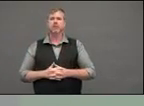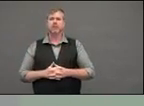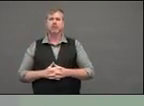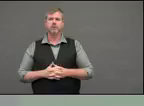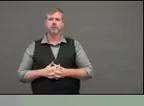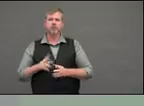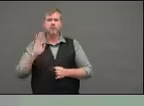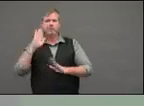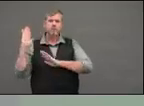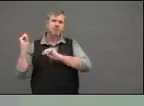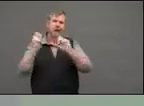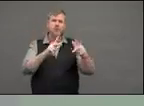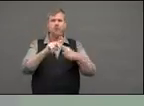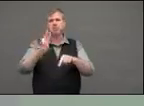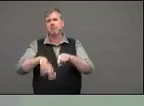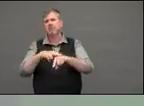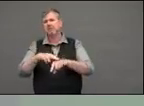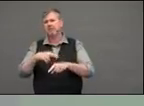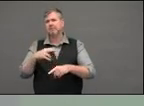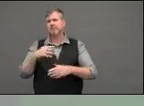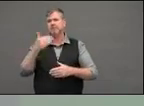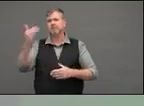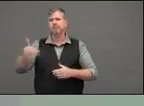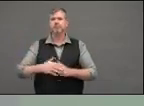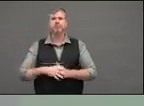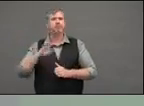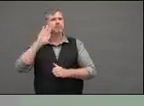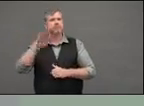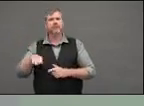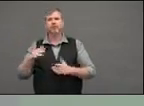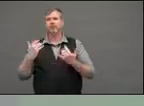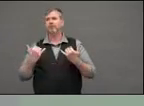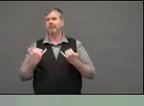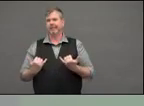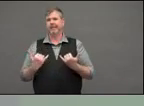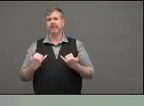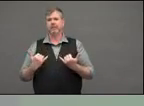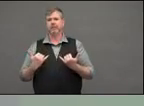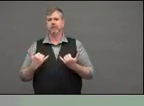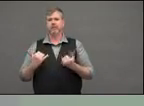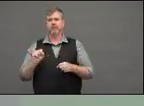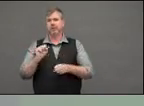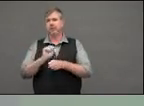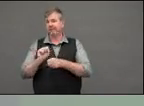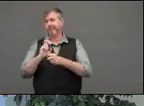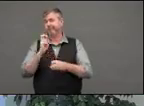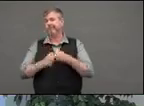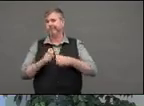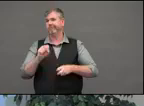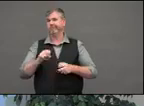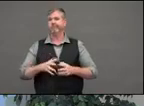now with jobs it's very difficult i know for me it's just you know it sometimes can get discouraging but